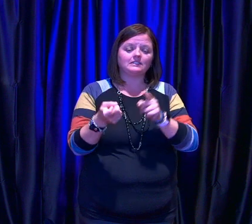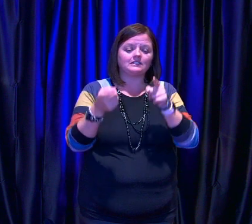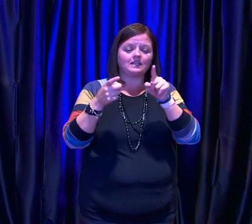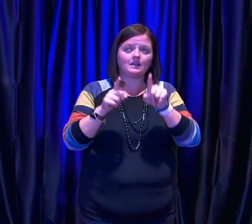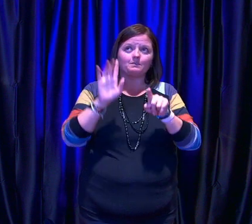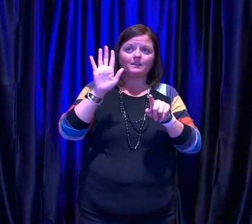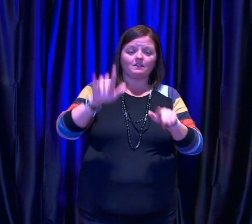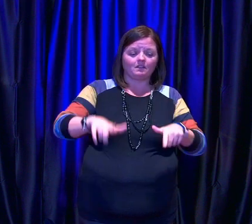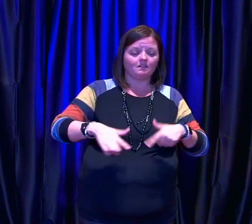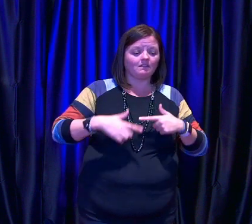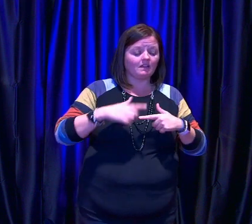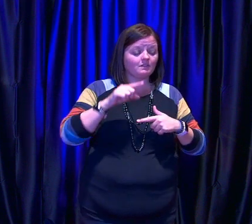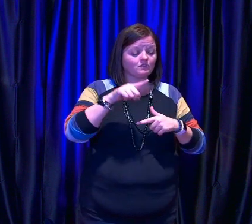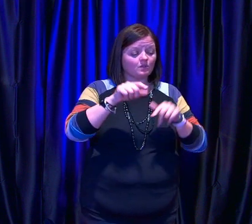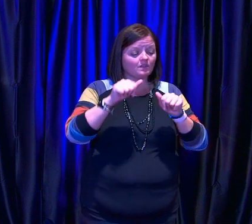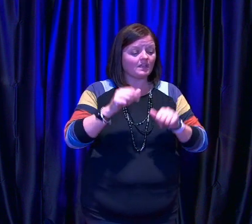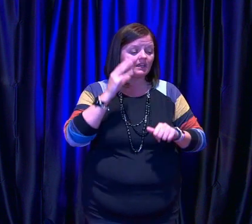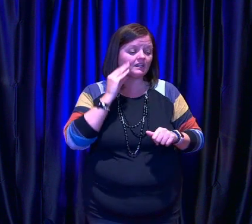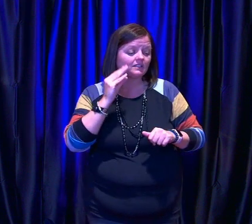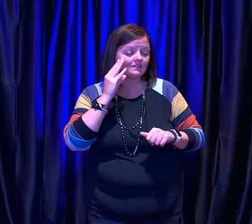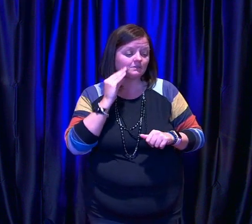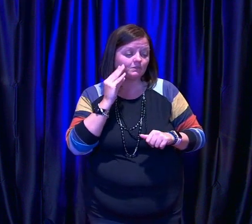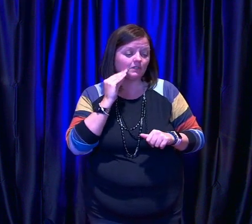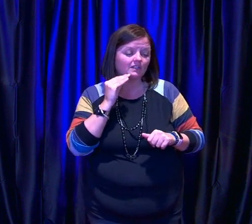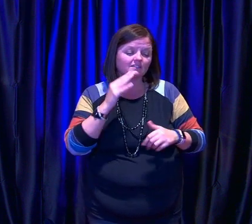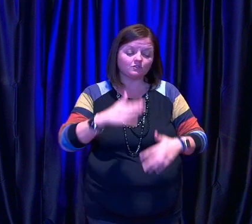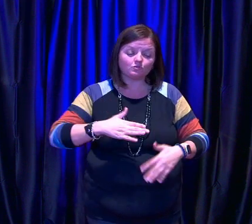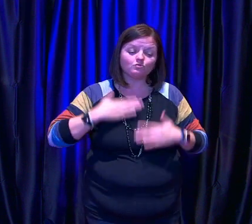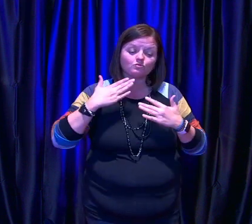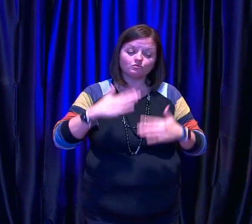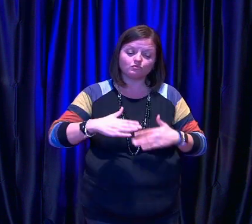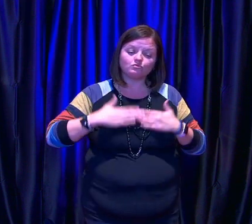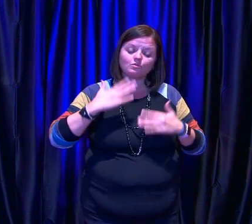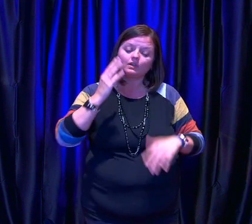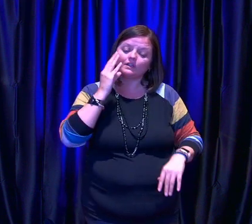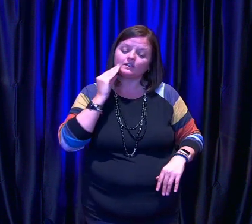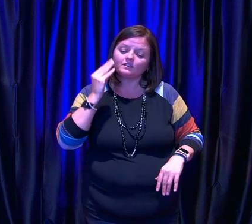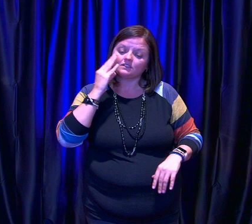that they can experience the joy and experience the